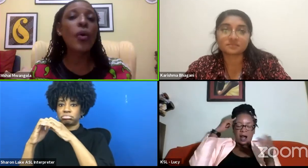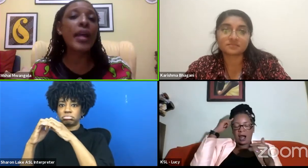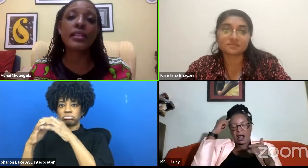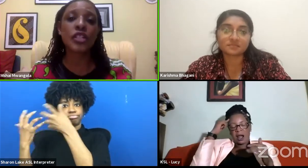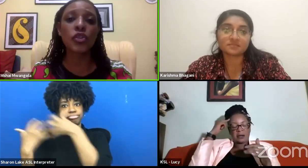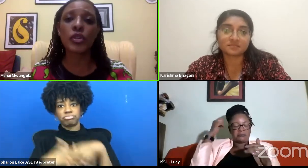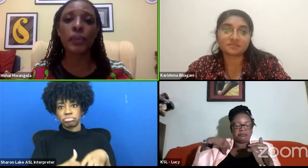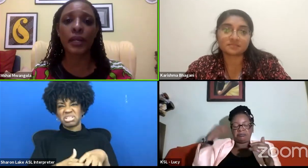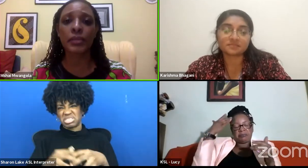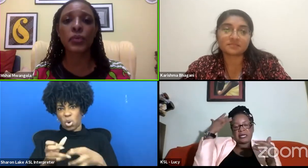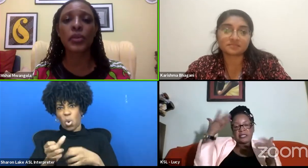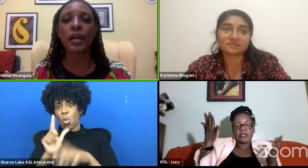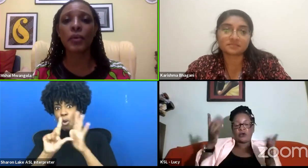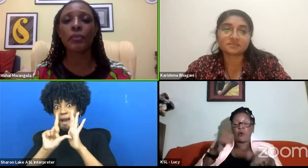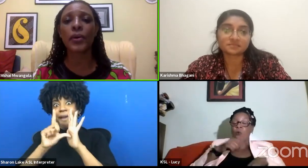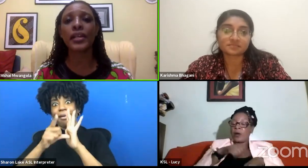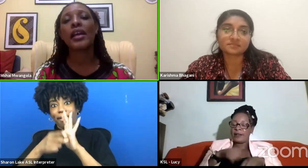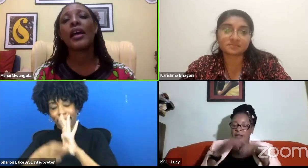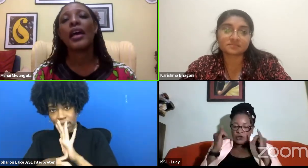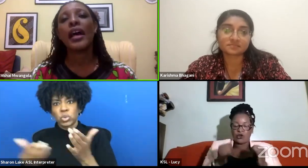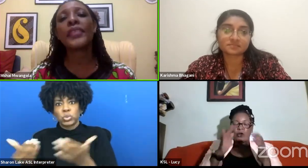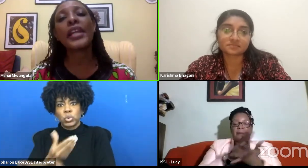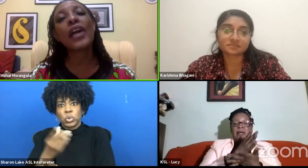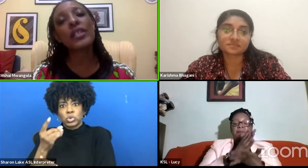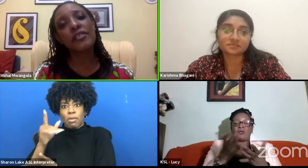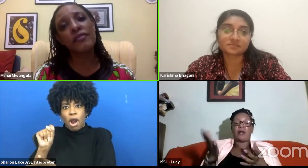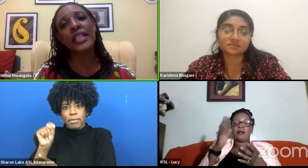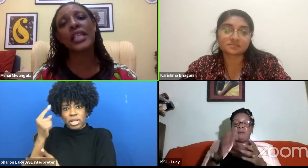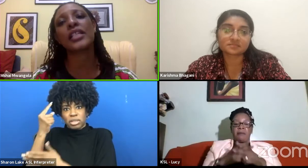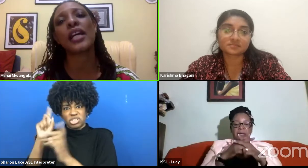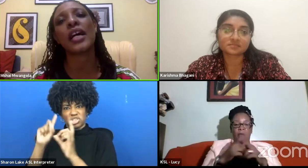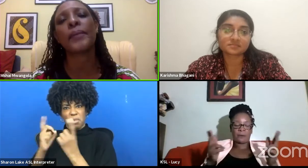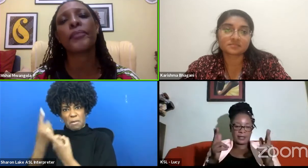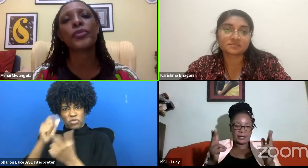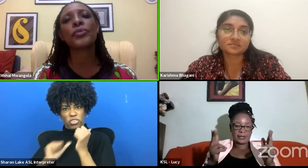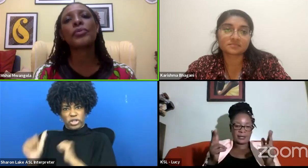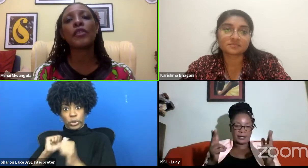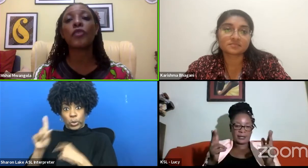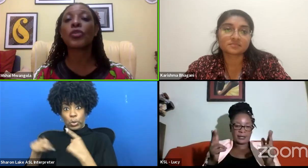when this new department would come on board. And then I got invited through Yvonne Owuor